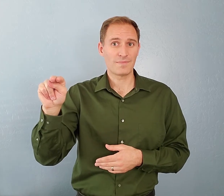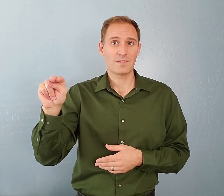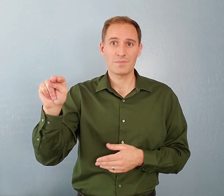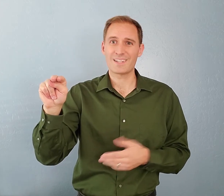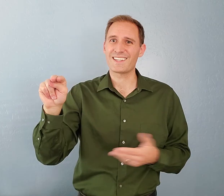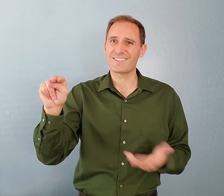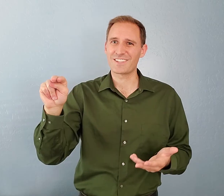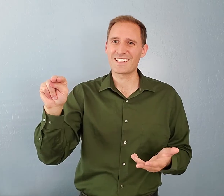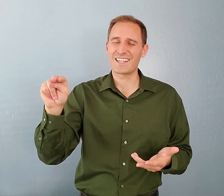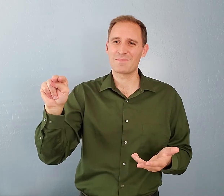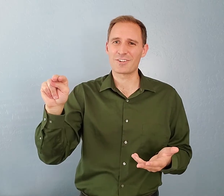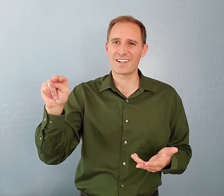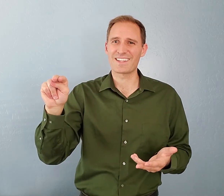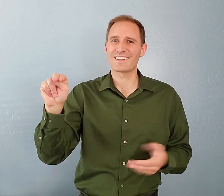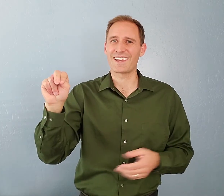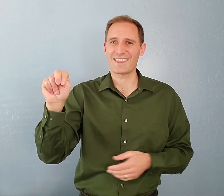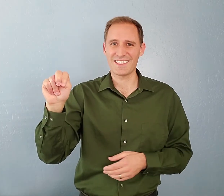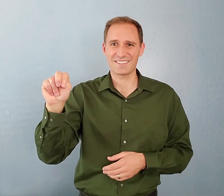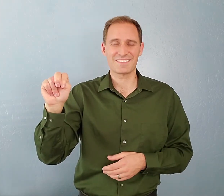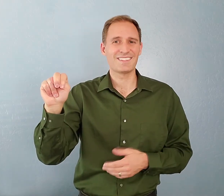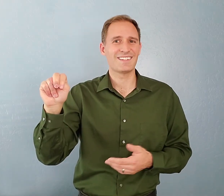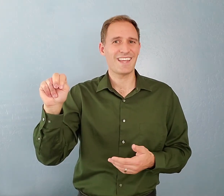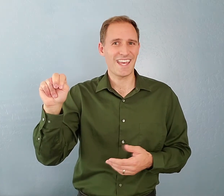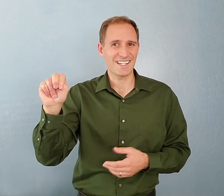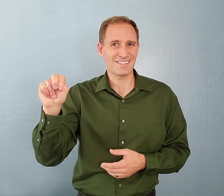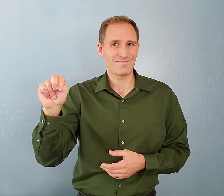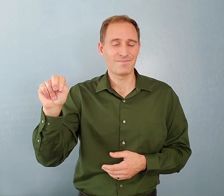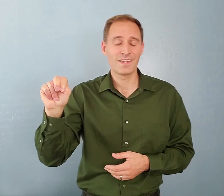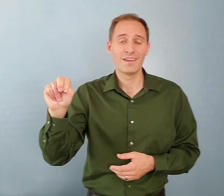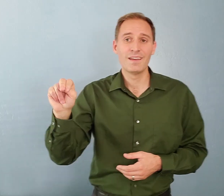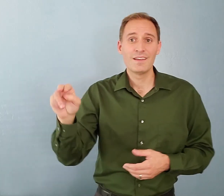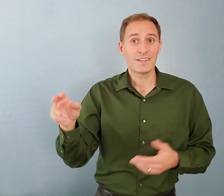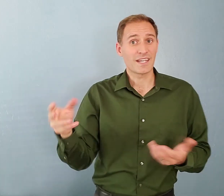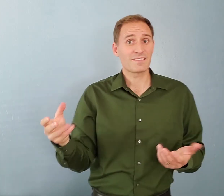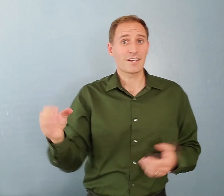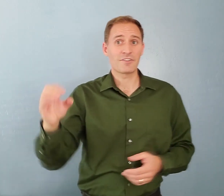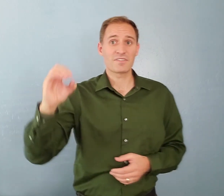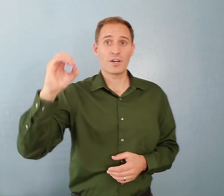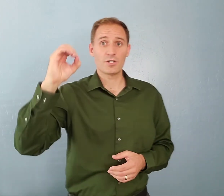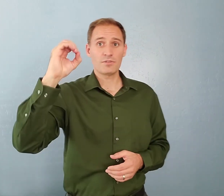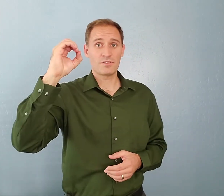but again we can keep learning it like this, N. The next letter is O, you just